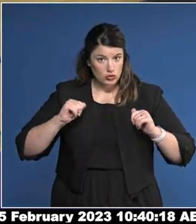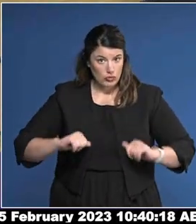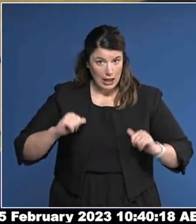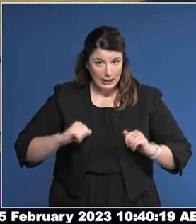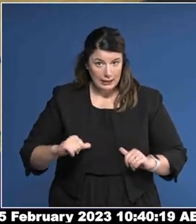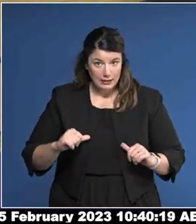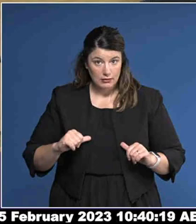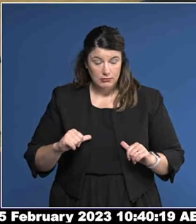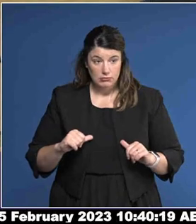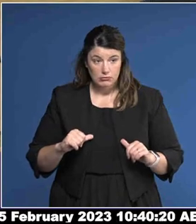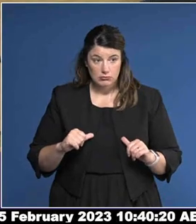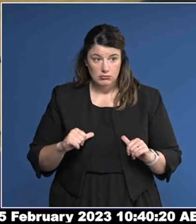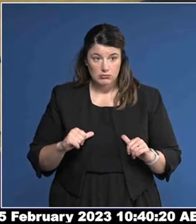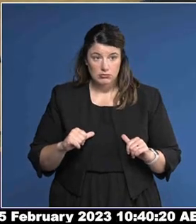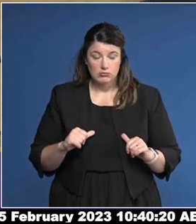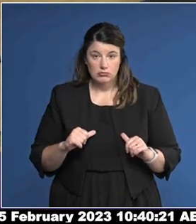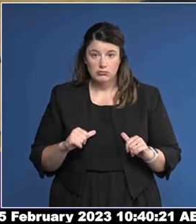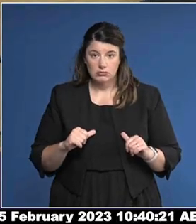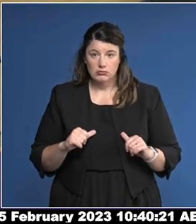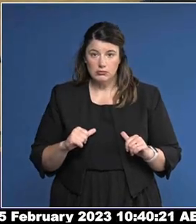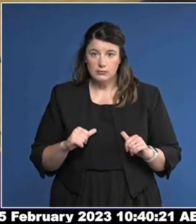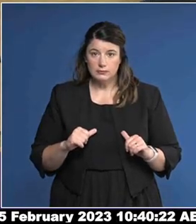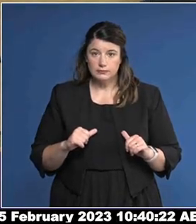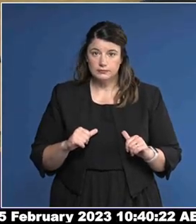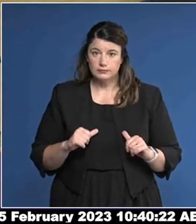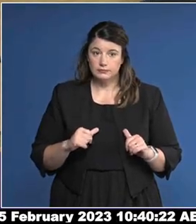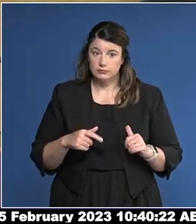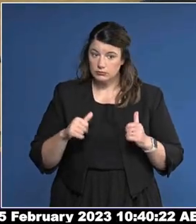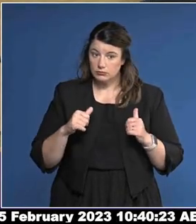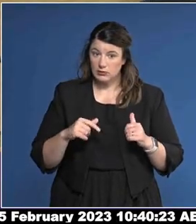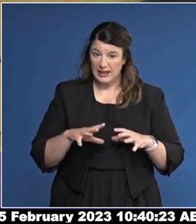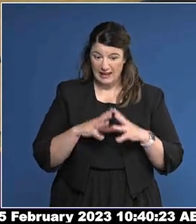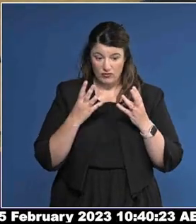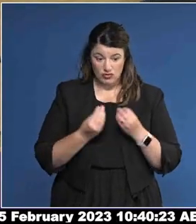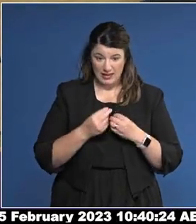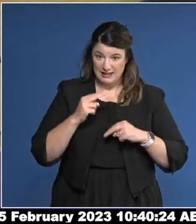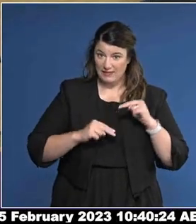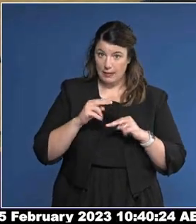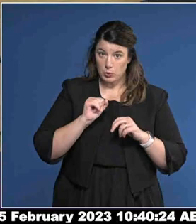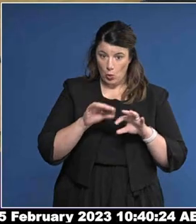that training and the nature of the training all being developed in-house, or do you go